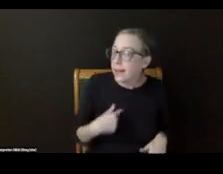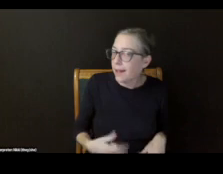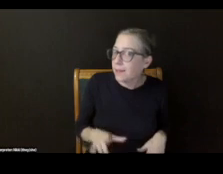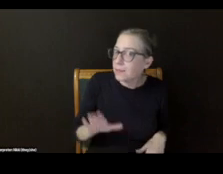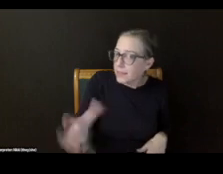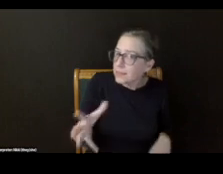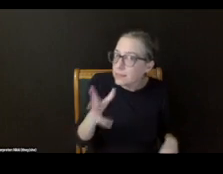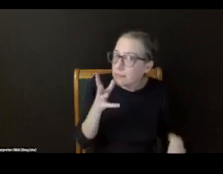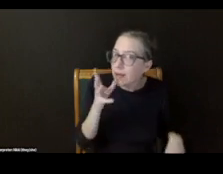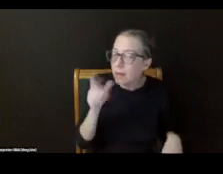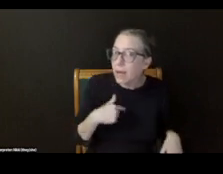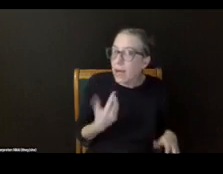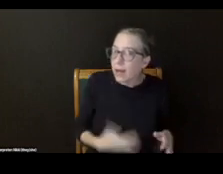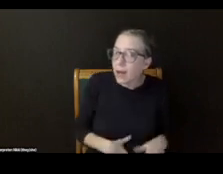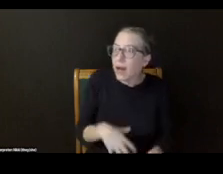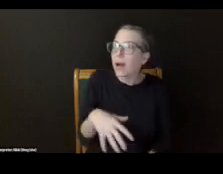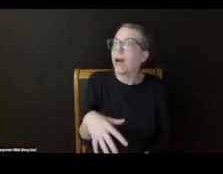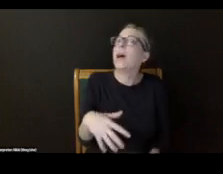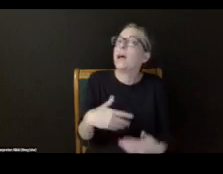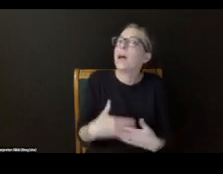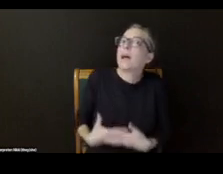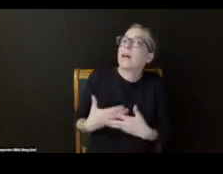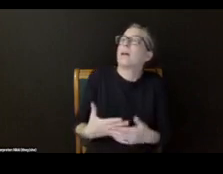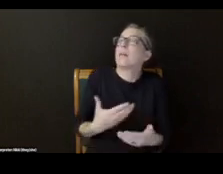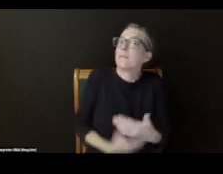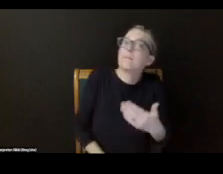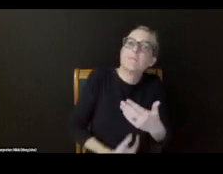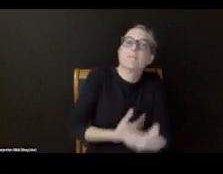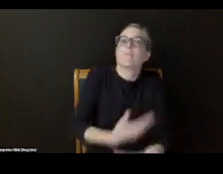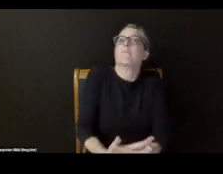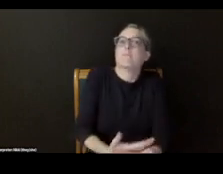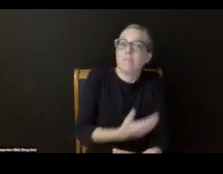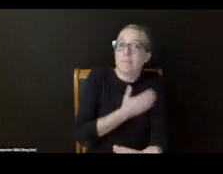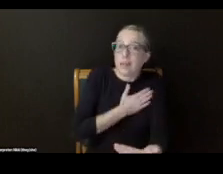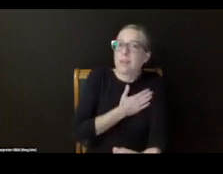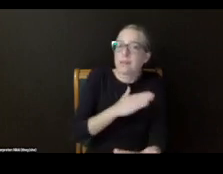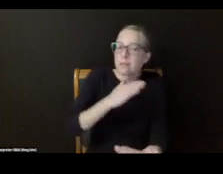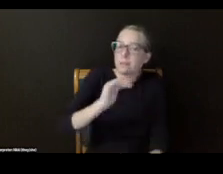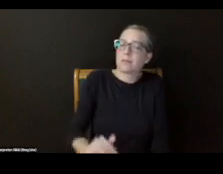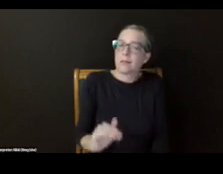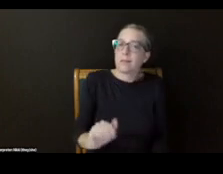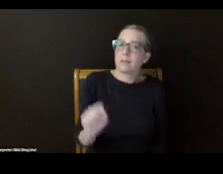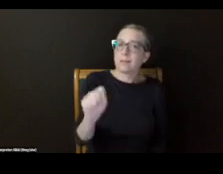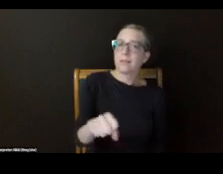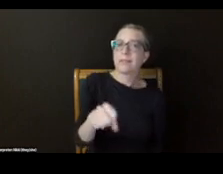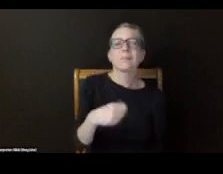And I think it's a little bit of a difference because my husband does not have